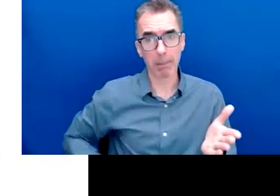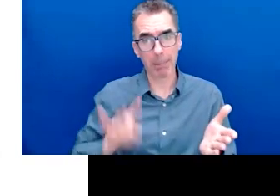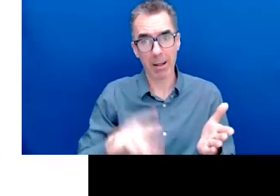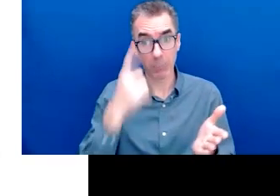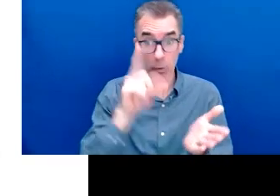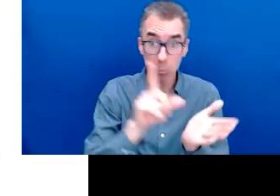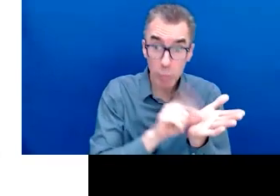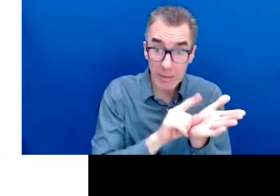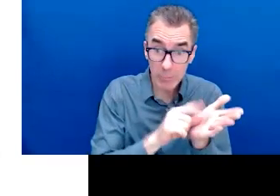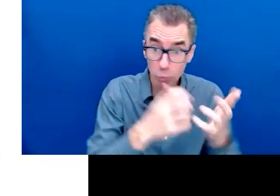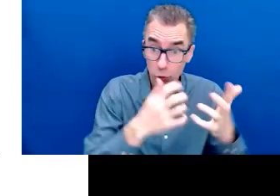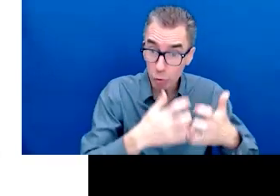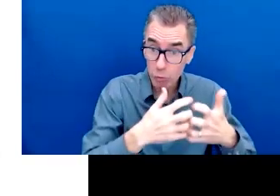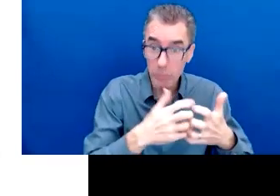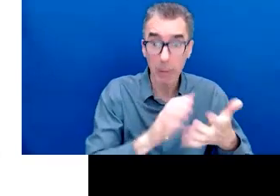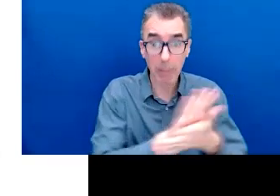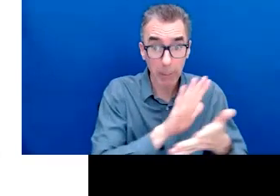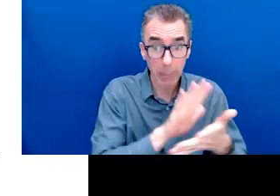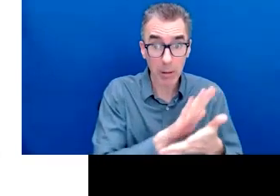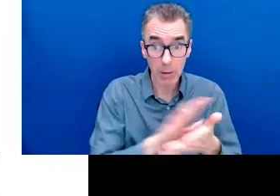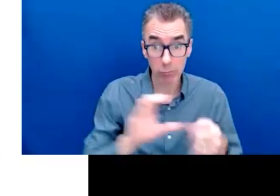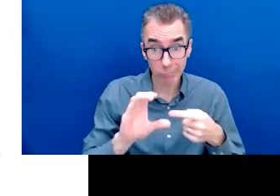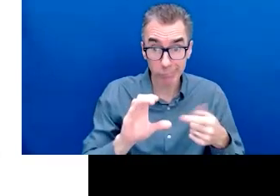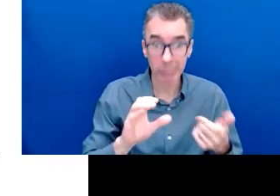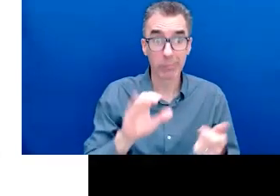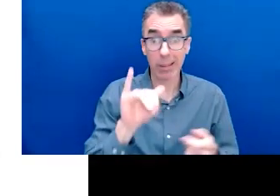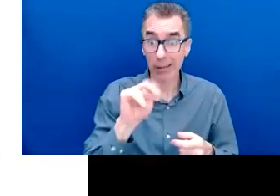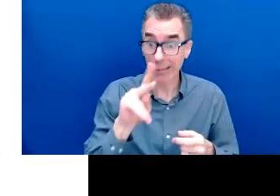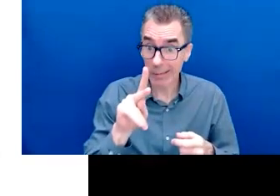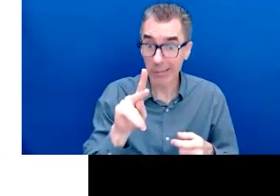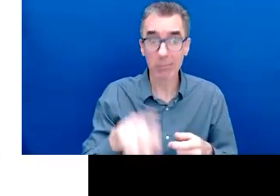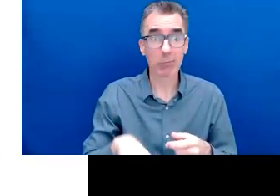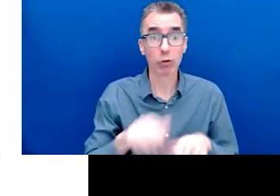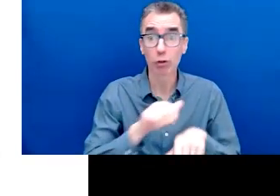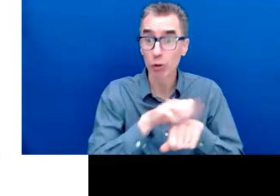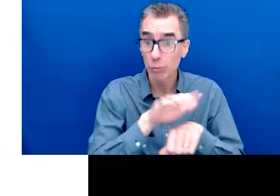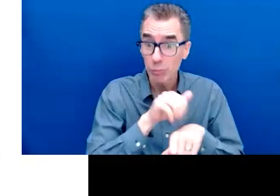paper, ink, shipping costs, handling costs, that kind of thing.